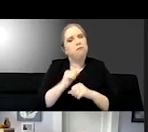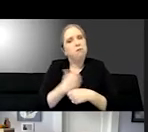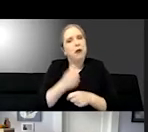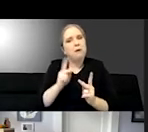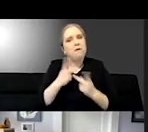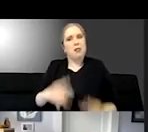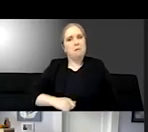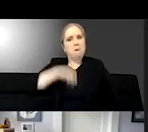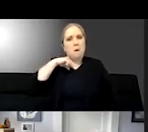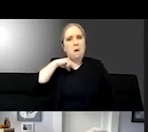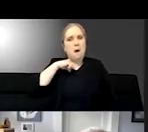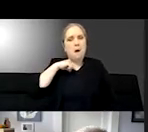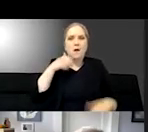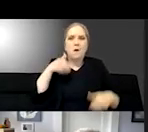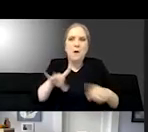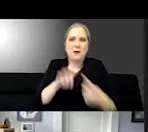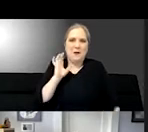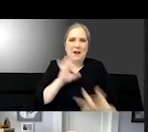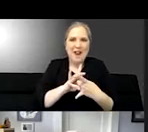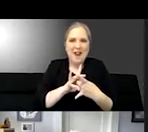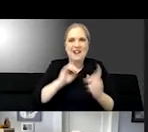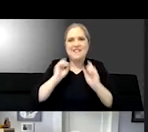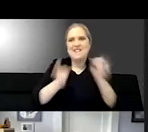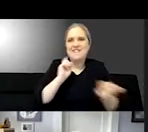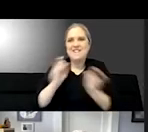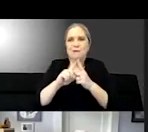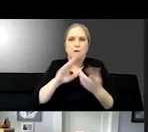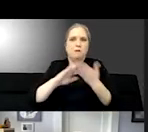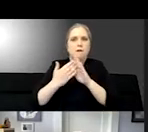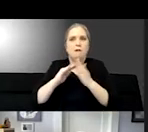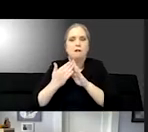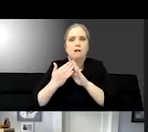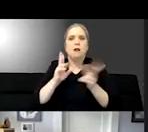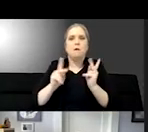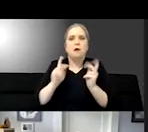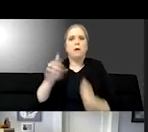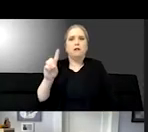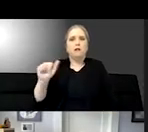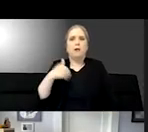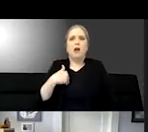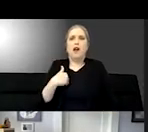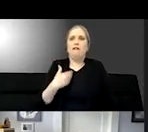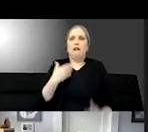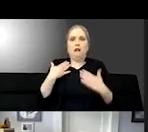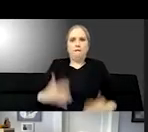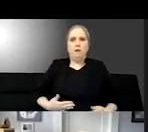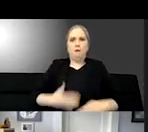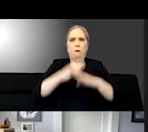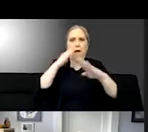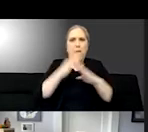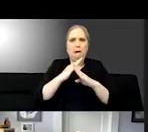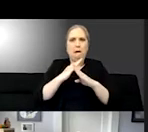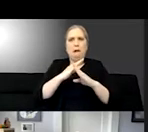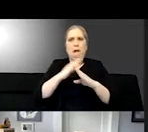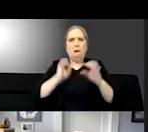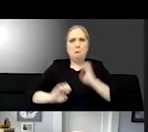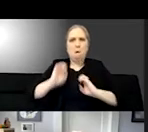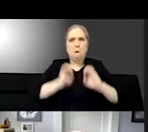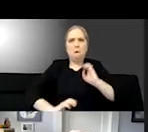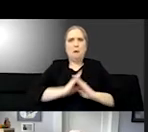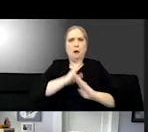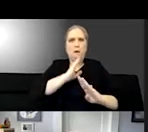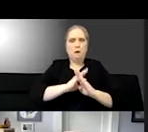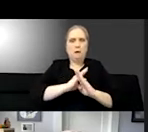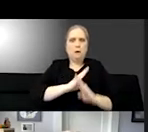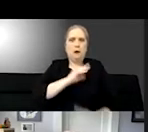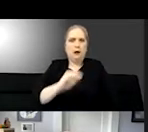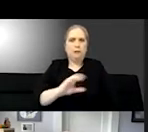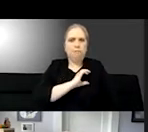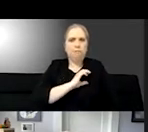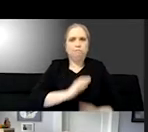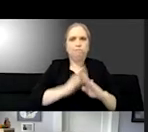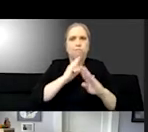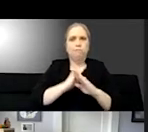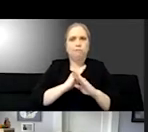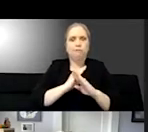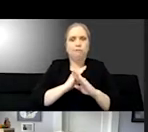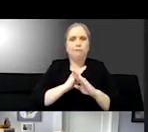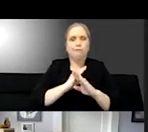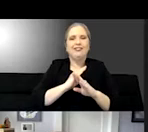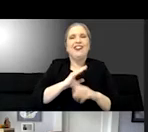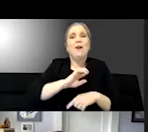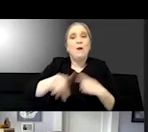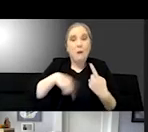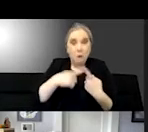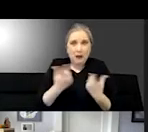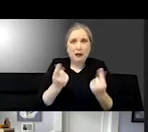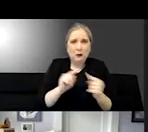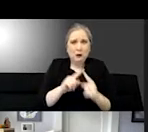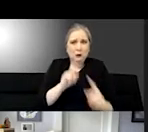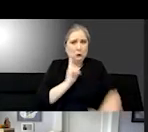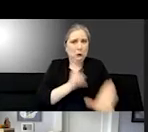People with disabilities face barriers, physical, social, and attitudinal, and when they tried to join the workforce, and then they tried -- when they tried -- excuse me, when they tried to join the workforce, we founded the Starkloff Disability Institute to level the playing field.